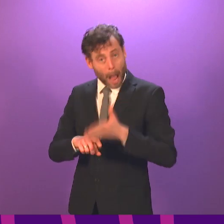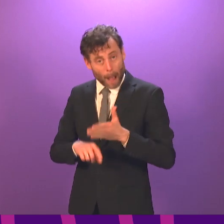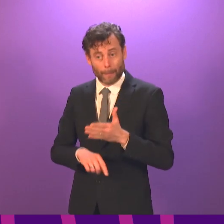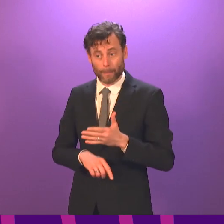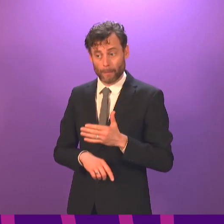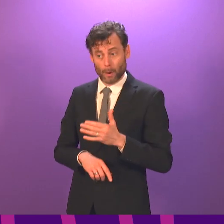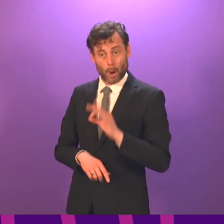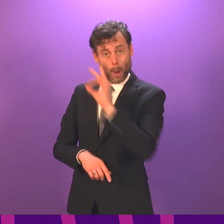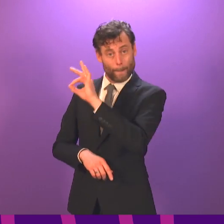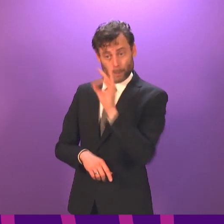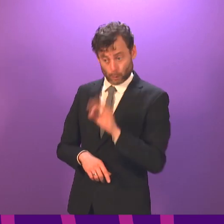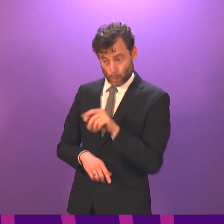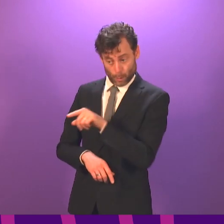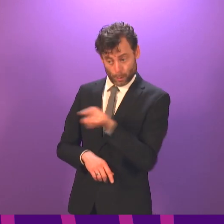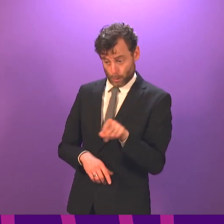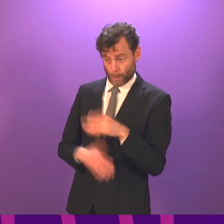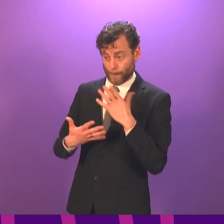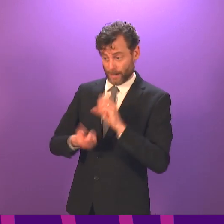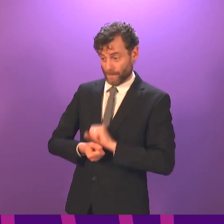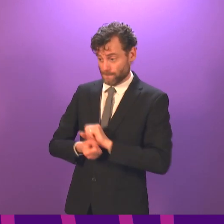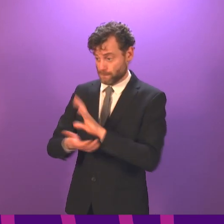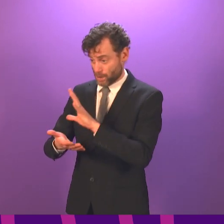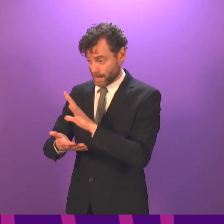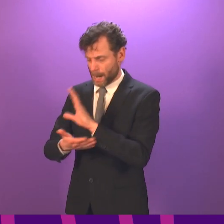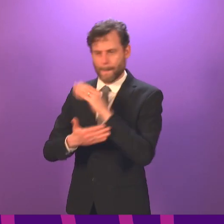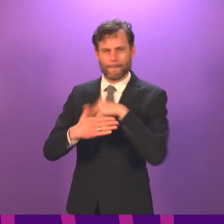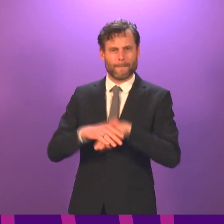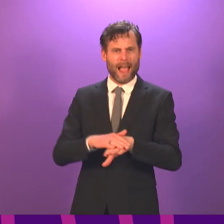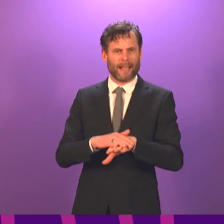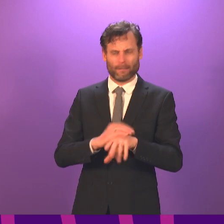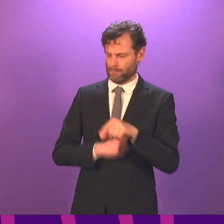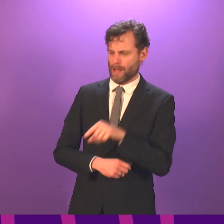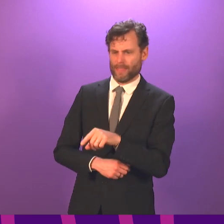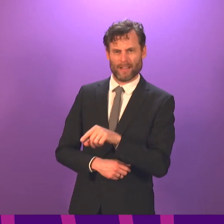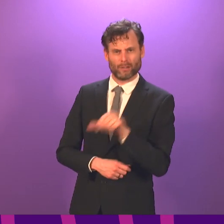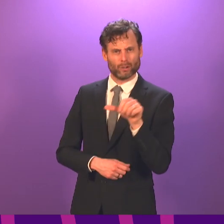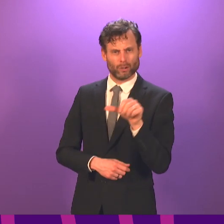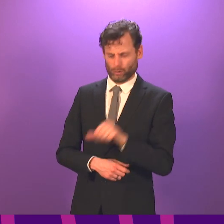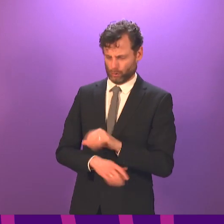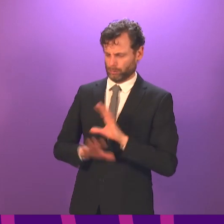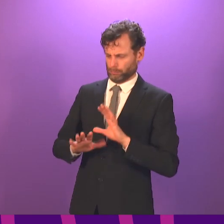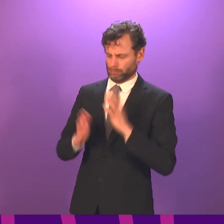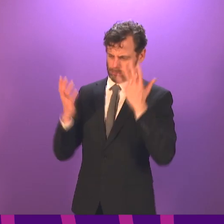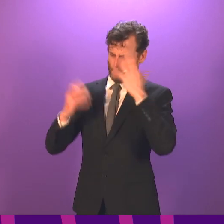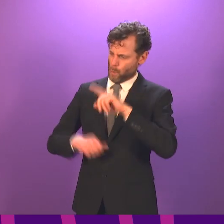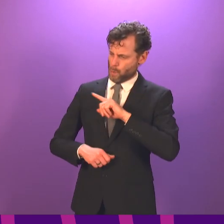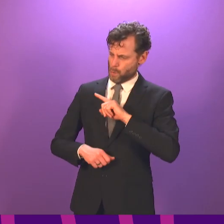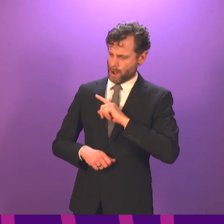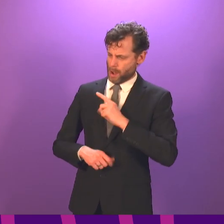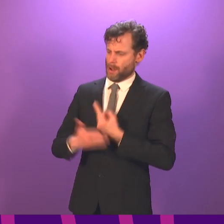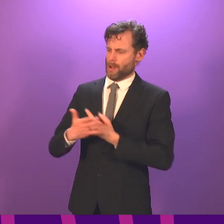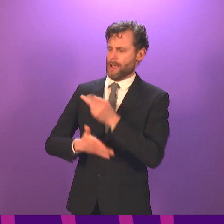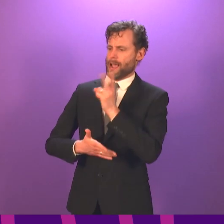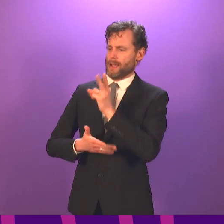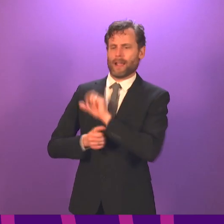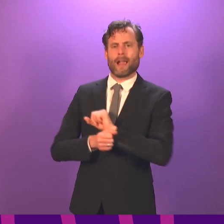of prisoners are back after being released, it might suggest that people are being monitored